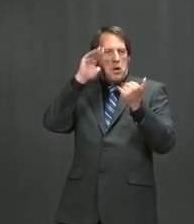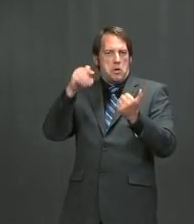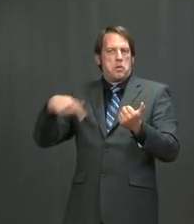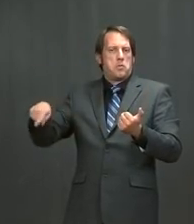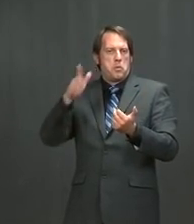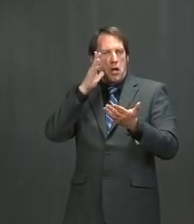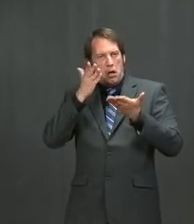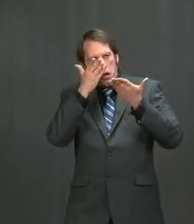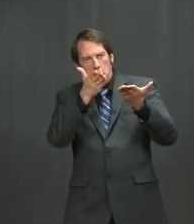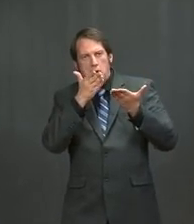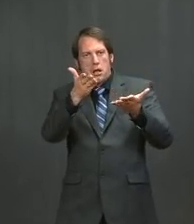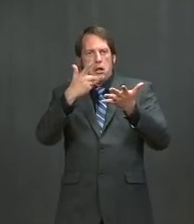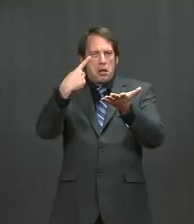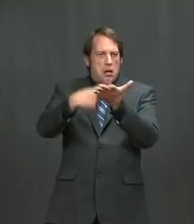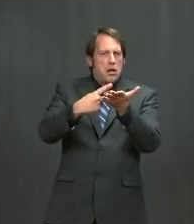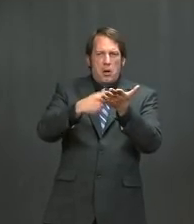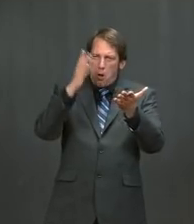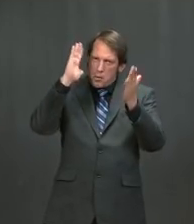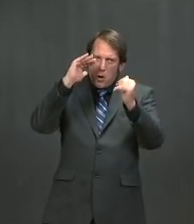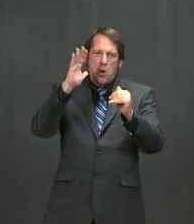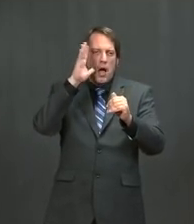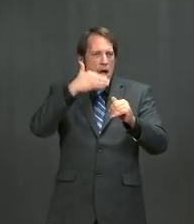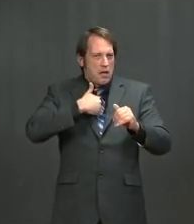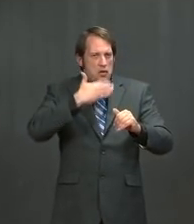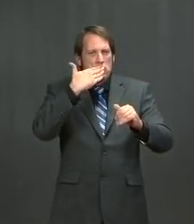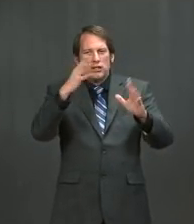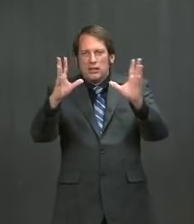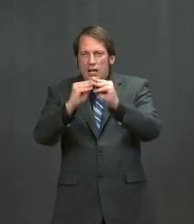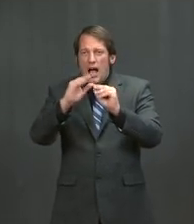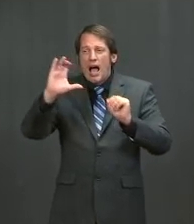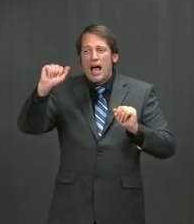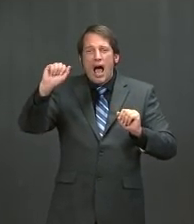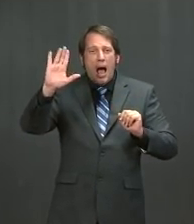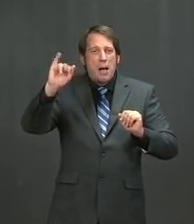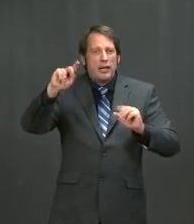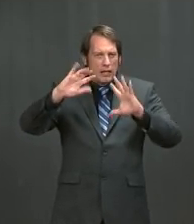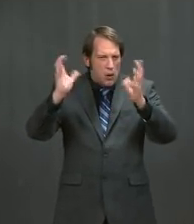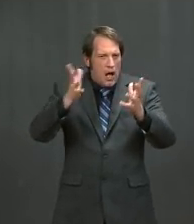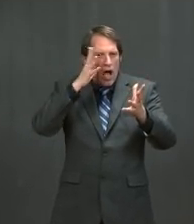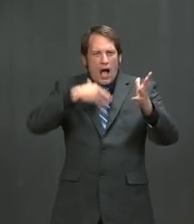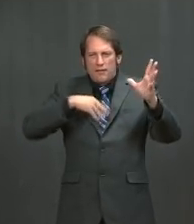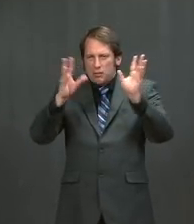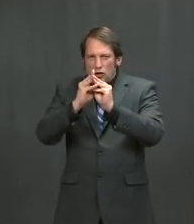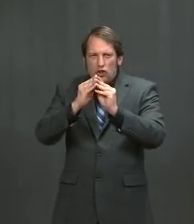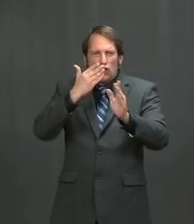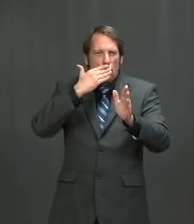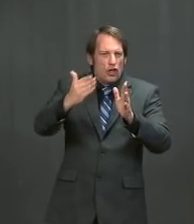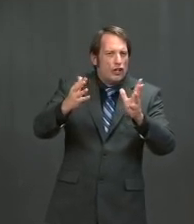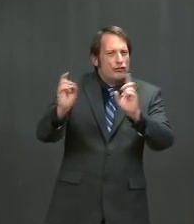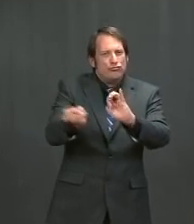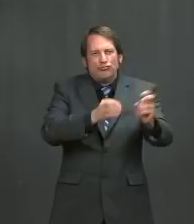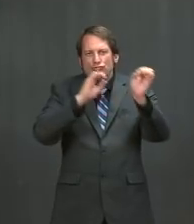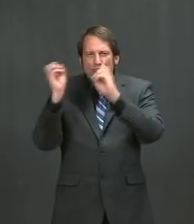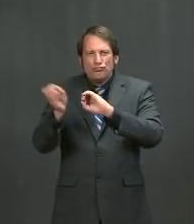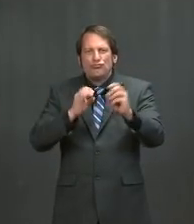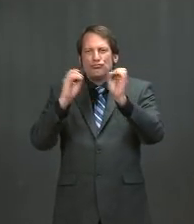We hope that there'll be committees meeting. But we'll leave it to Hill leadership to define what progress looks like.